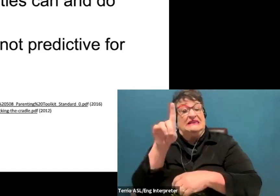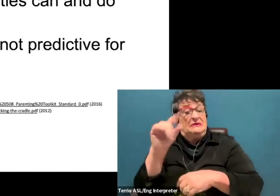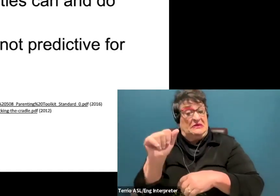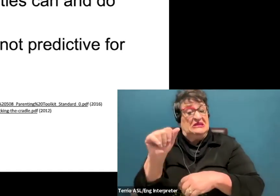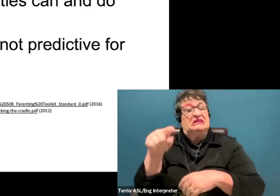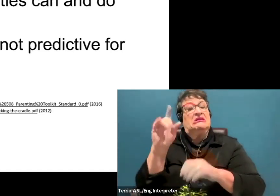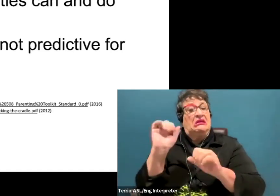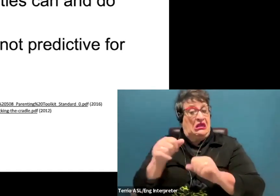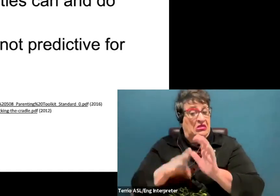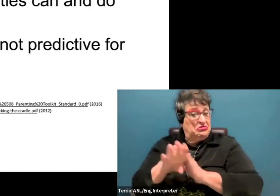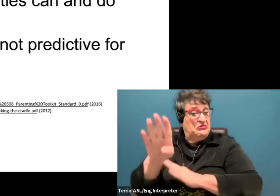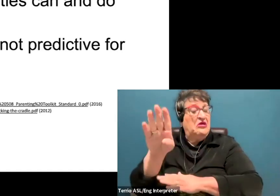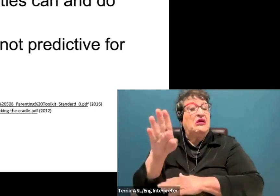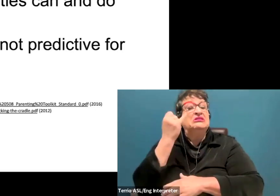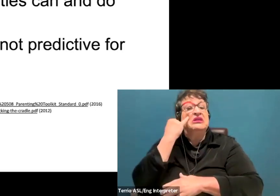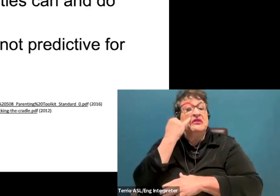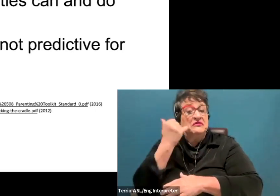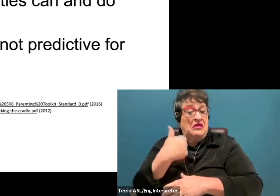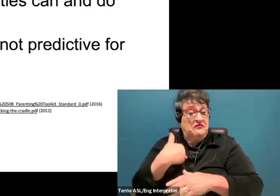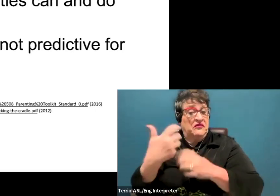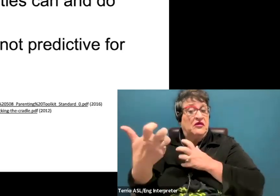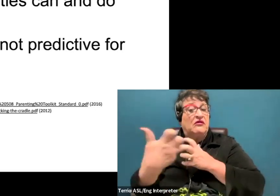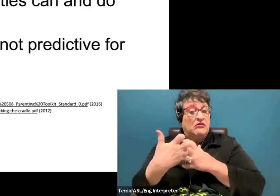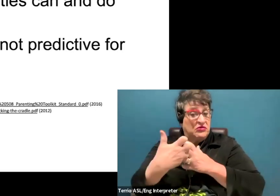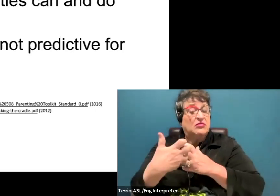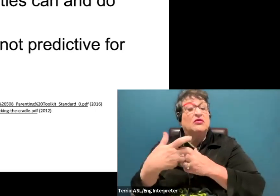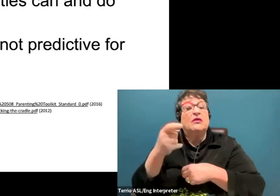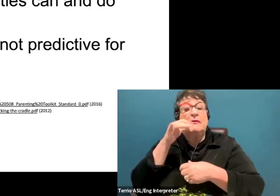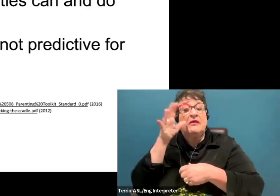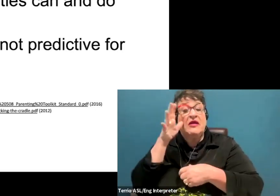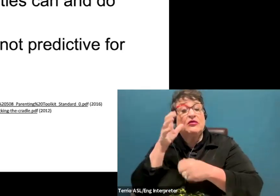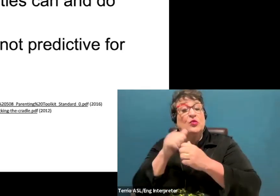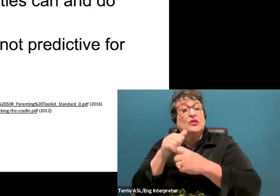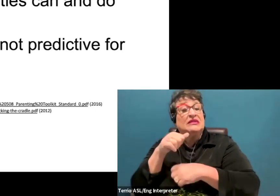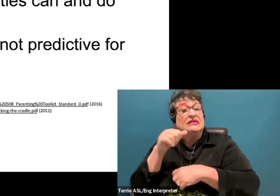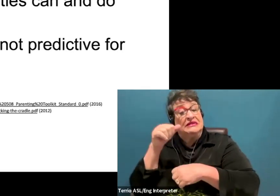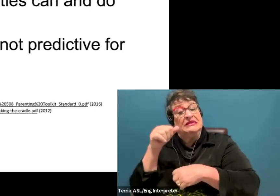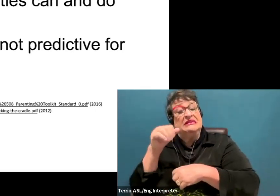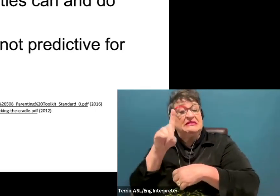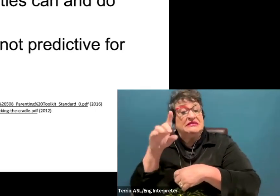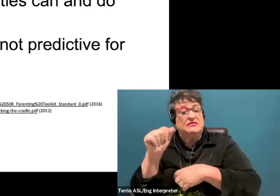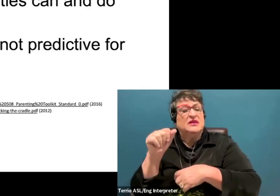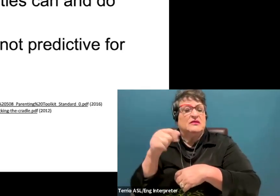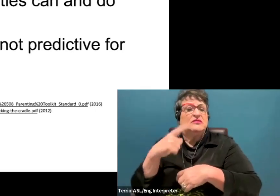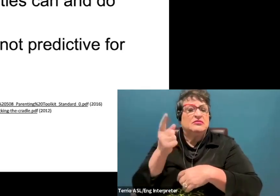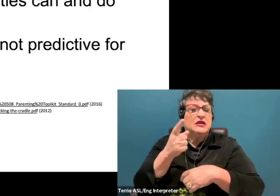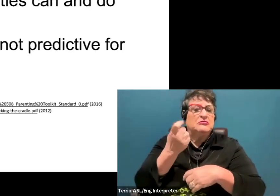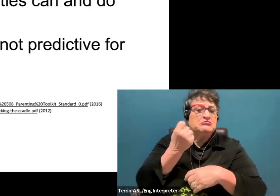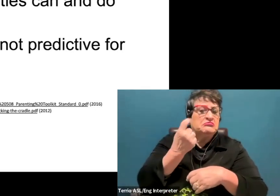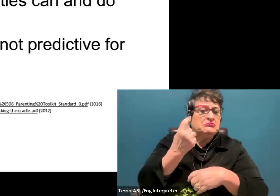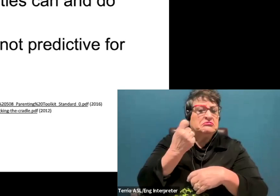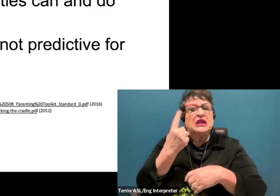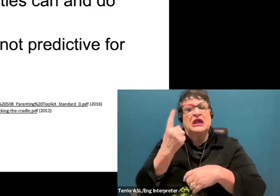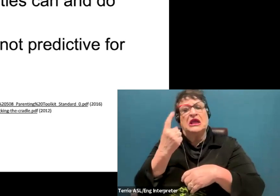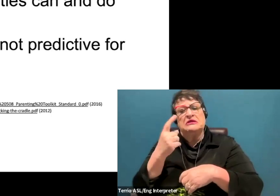Oftentimes, children do well with parents with disabilities because they learn about disability culture and how to accommodate their own disabilities.